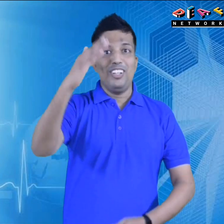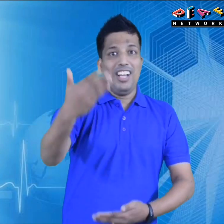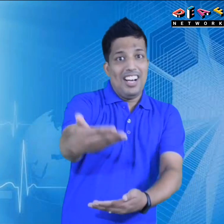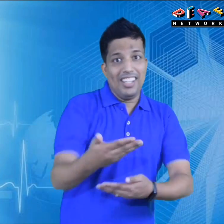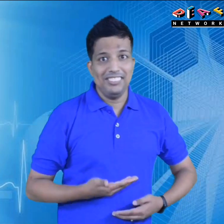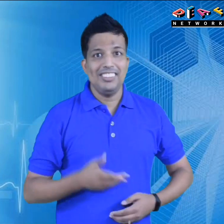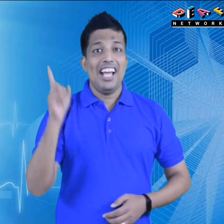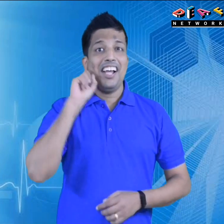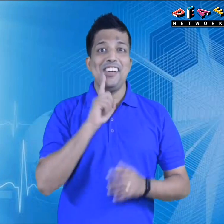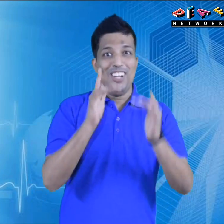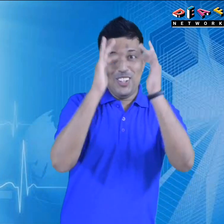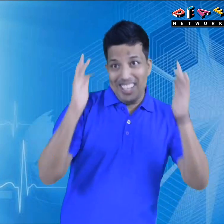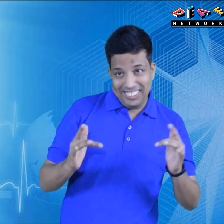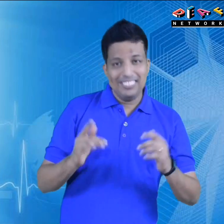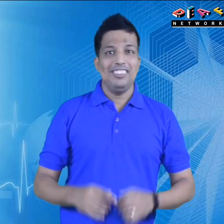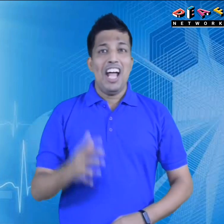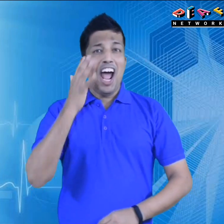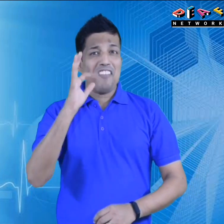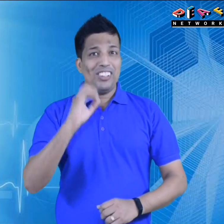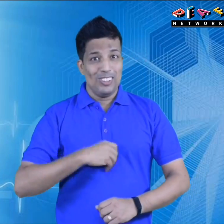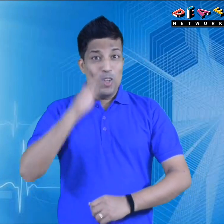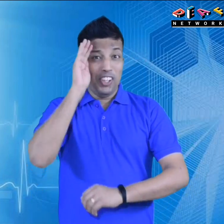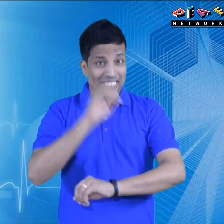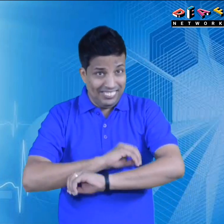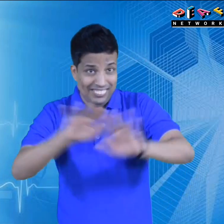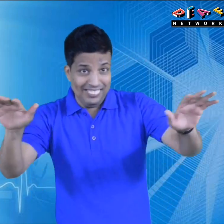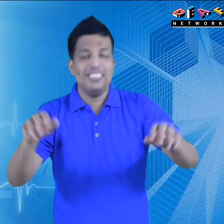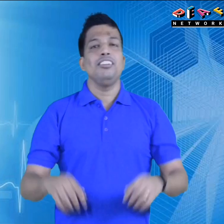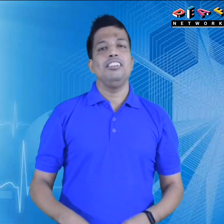Hello, Welcome to Deaf Network I have important news to tell you